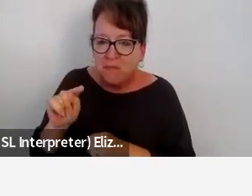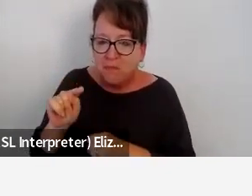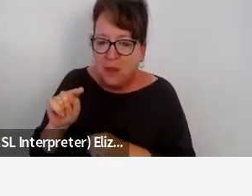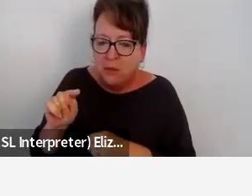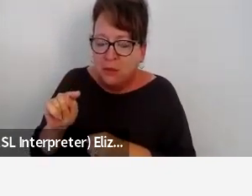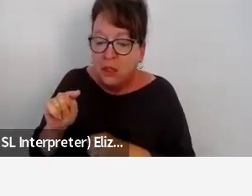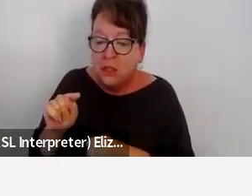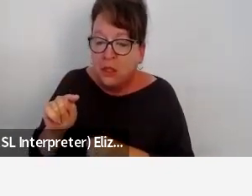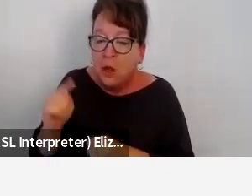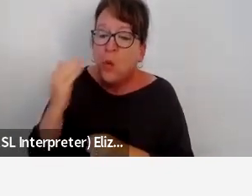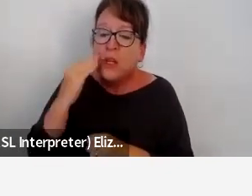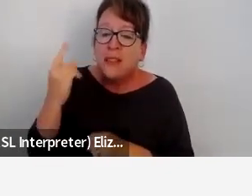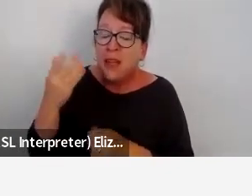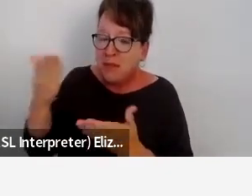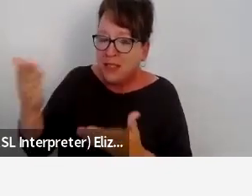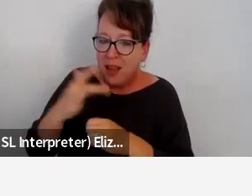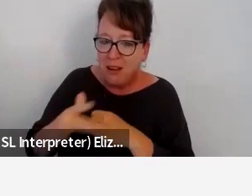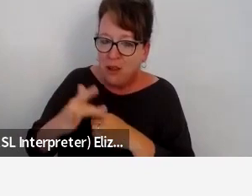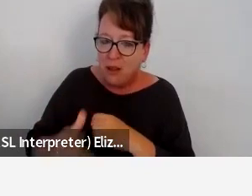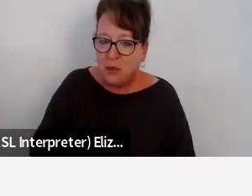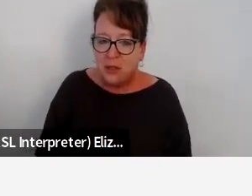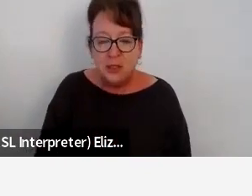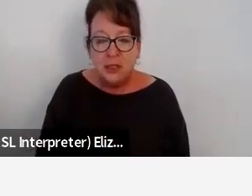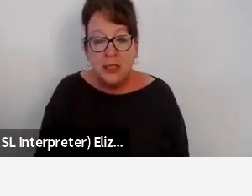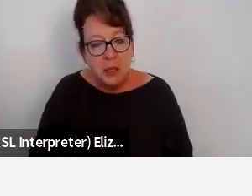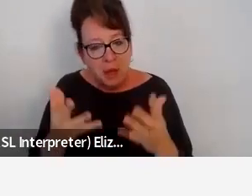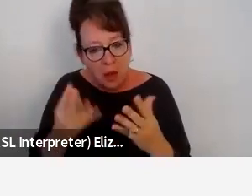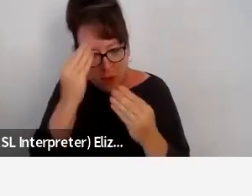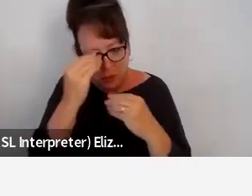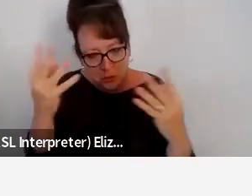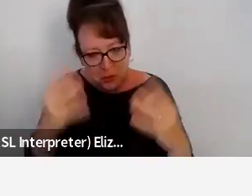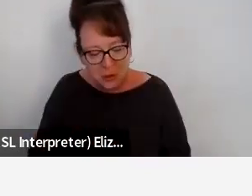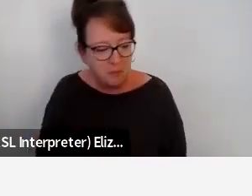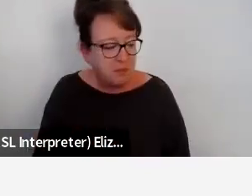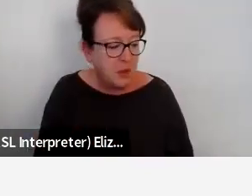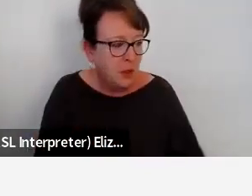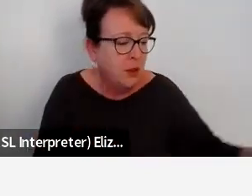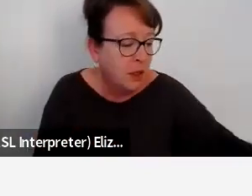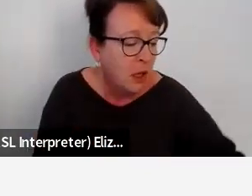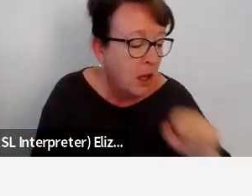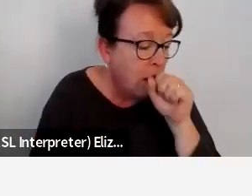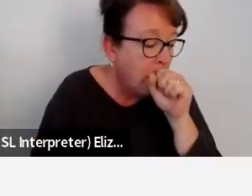I think if we can transition back to the infrastructure slide,